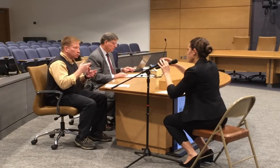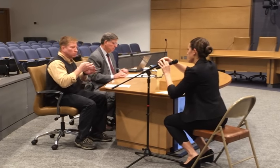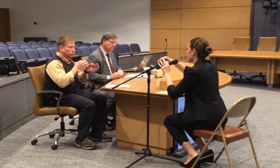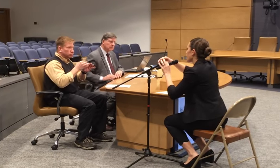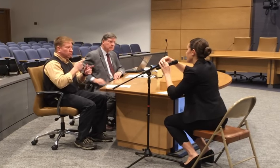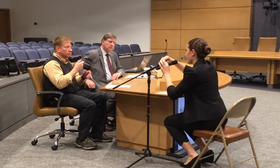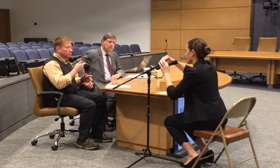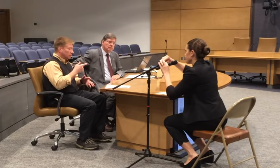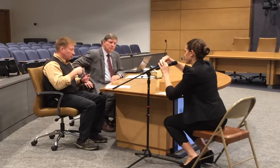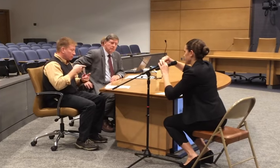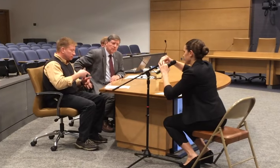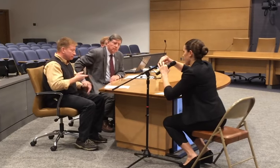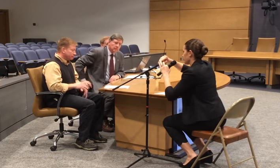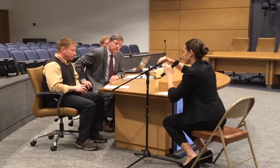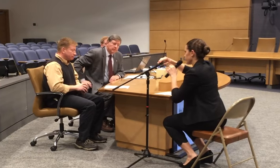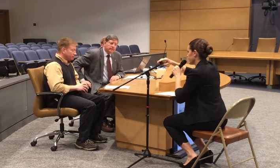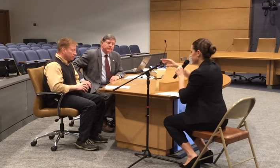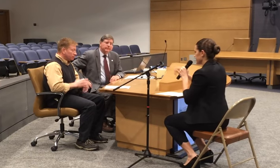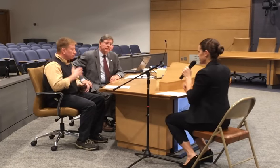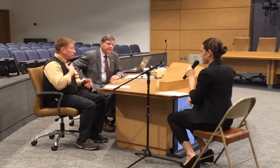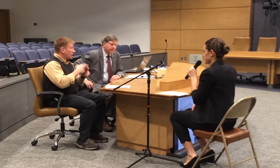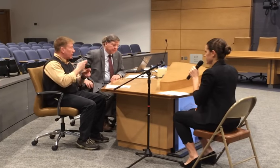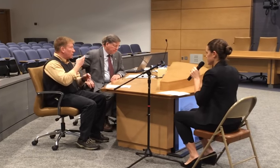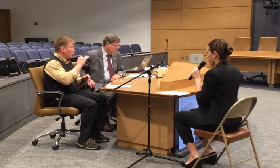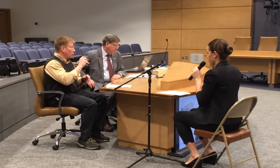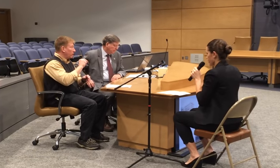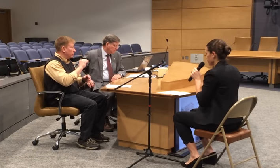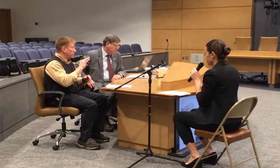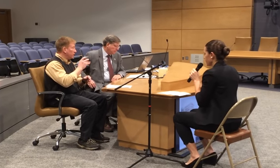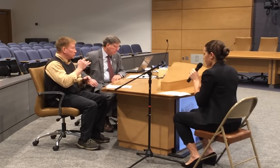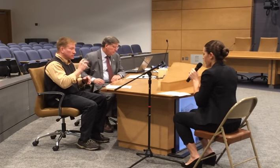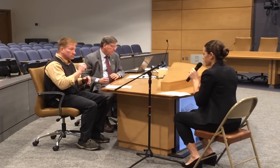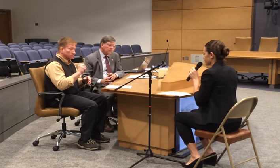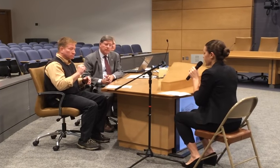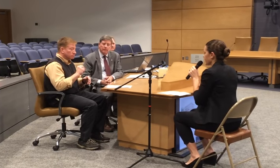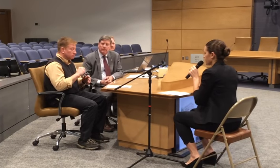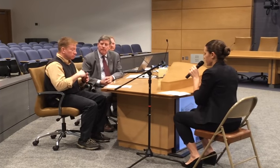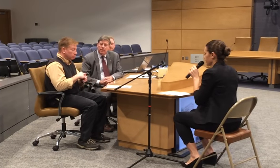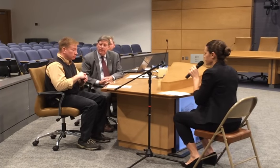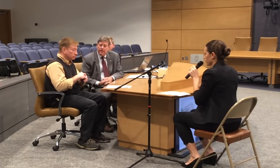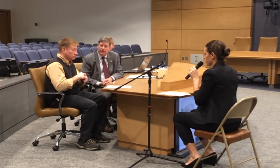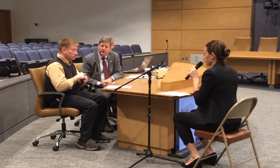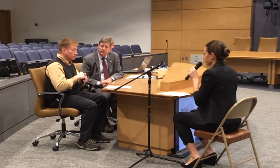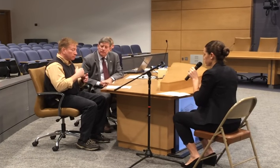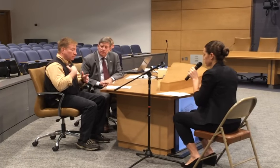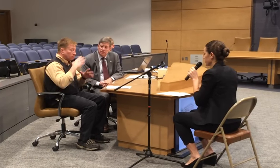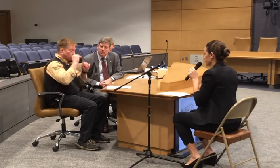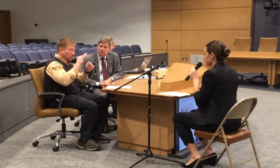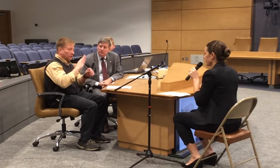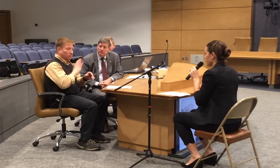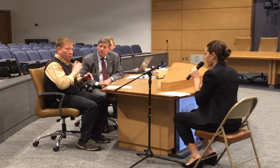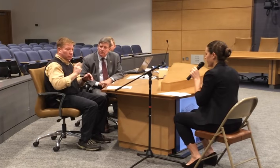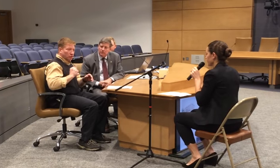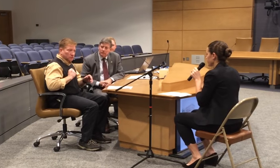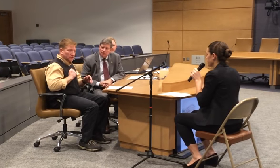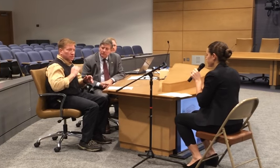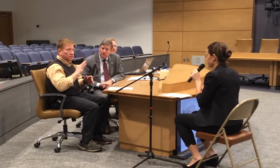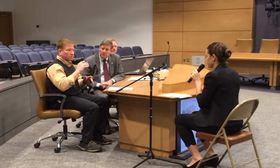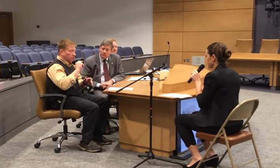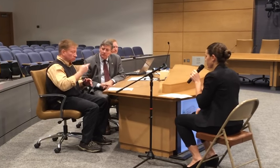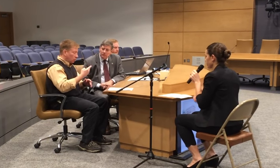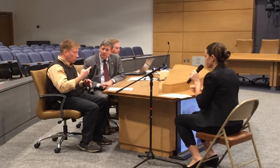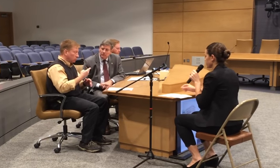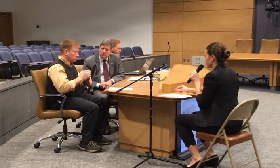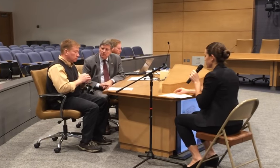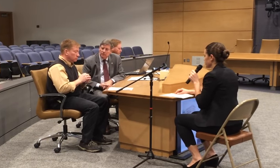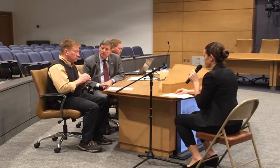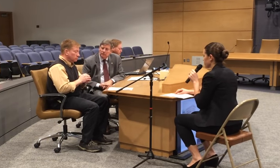My name is Herman Fuechtmann and I am the President of the Board of Trustees of